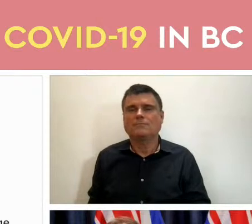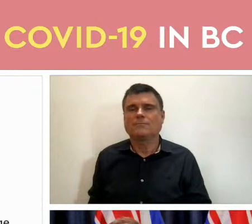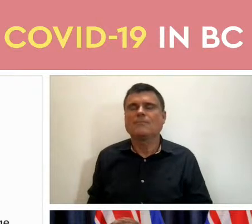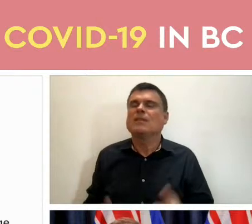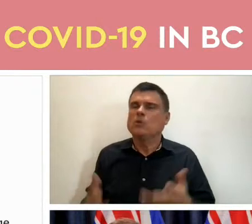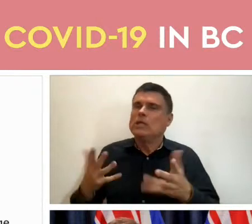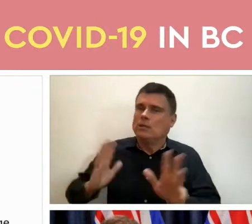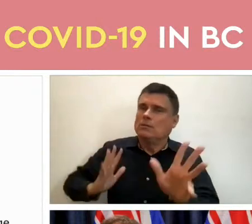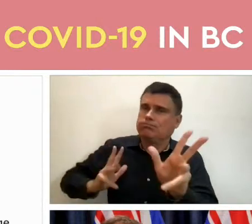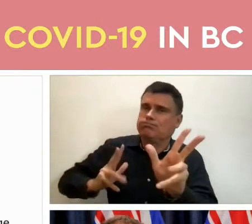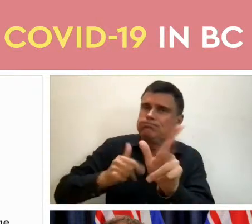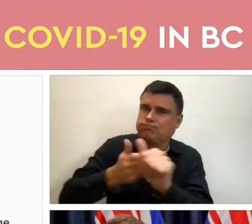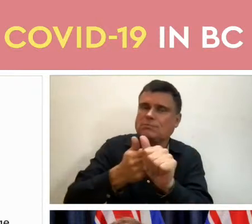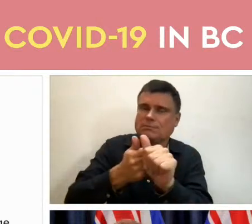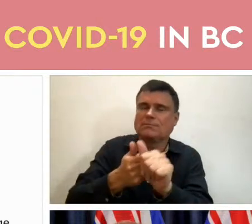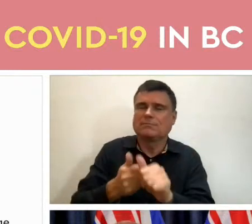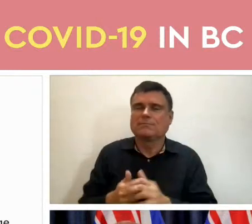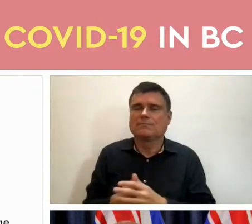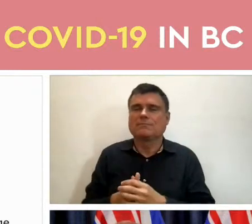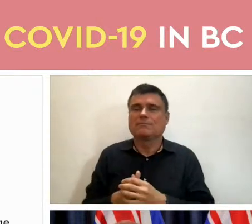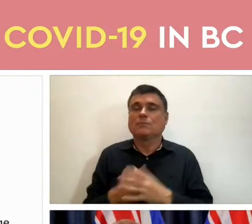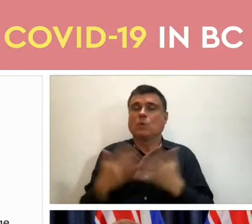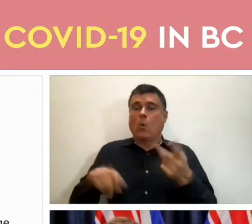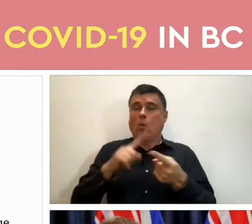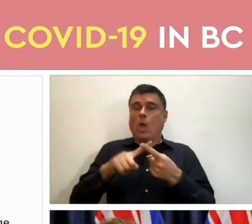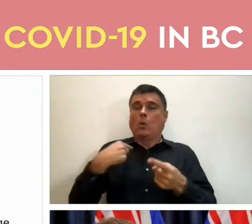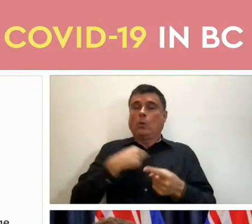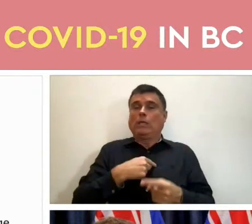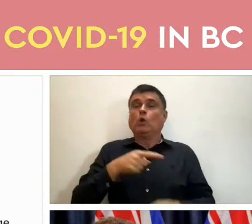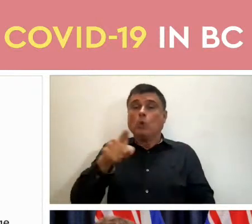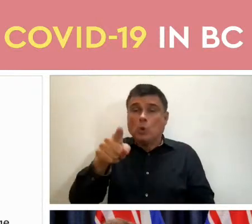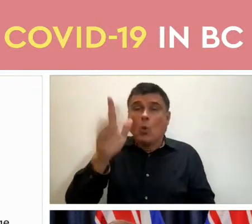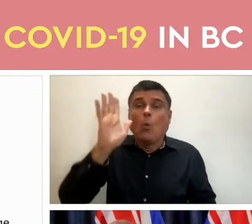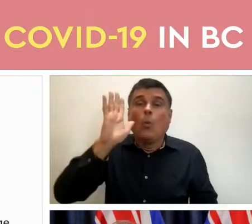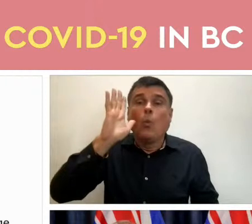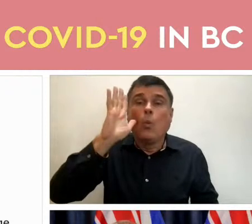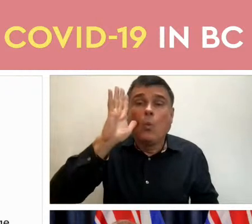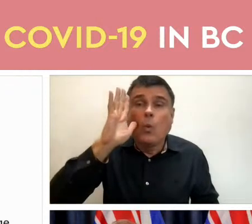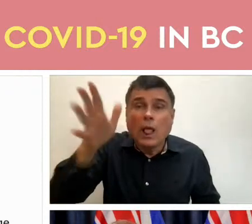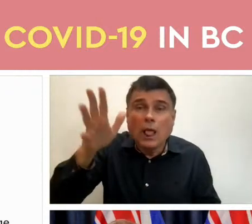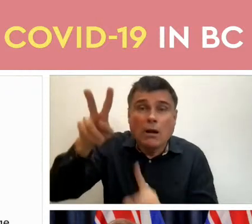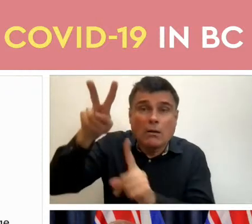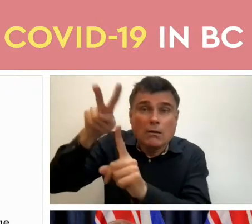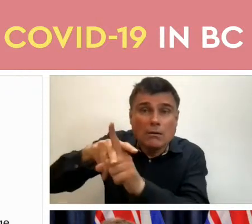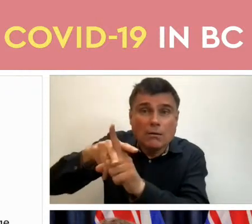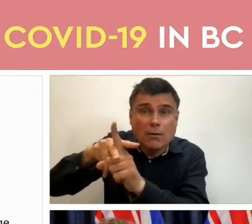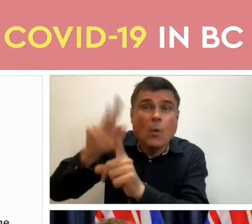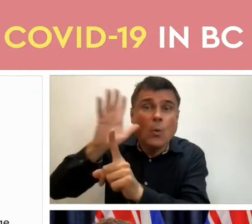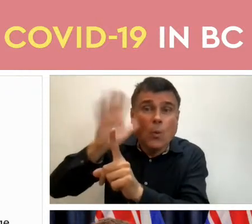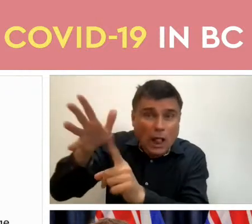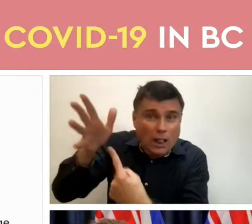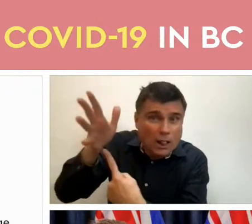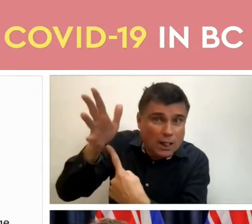So when we say we will get you your surgeries, when we make that commitment to you, we are giving you our word and we keep